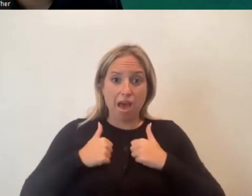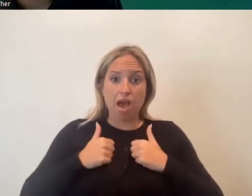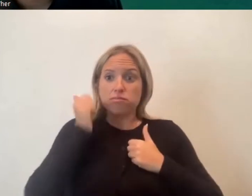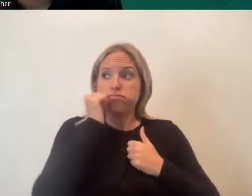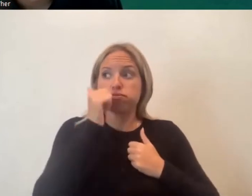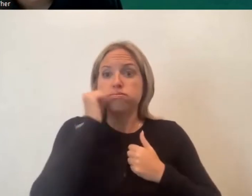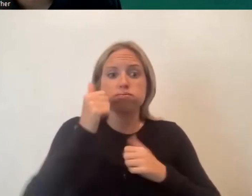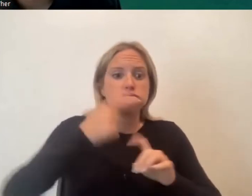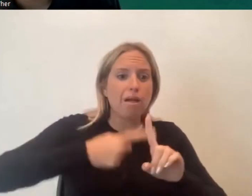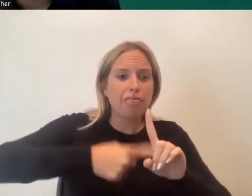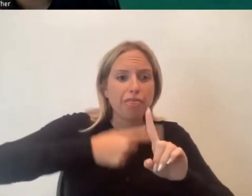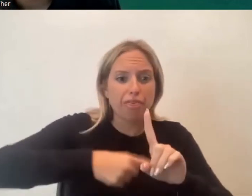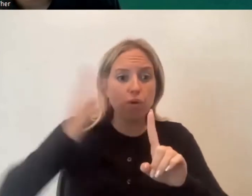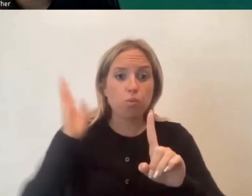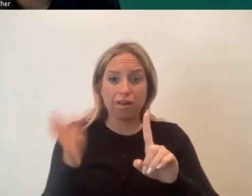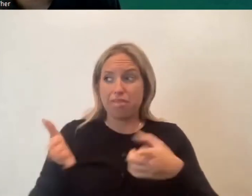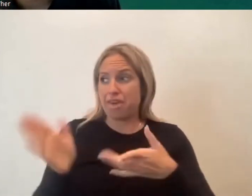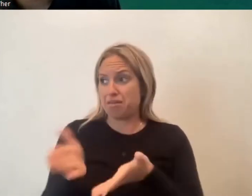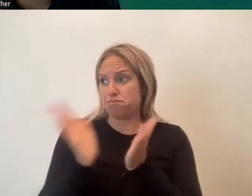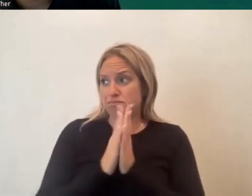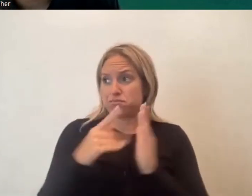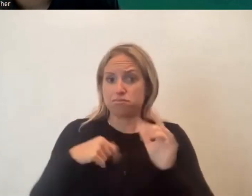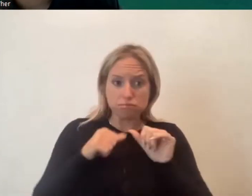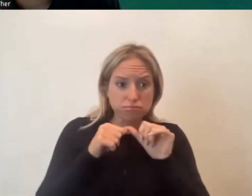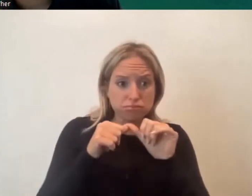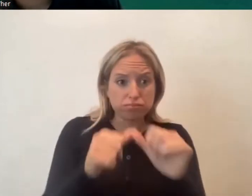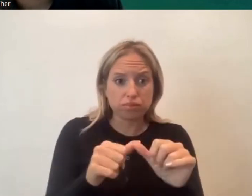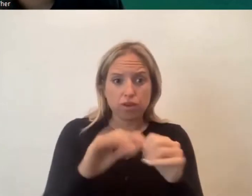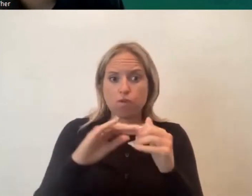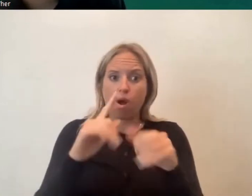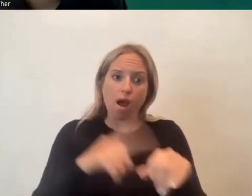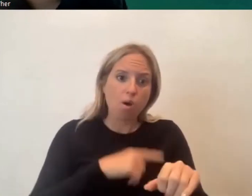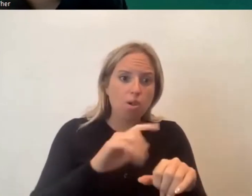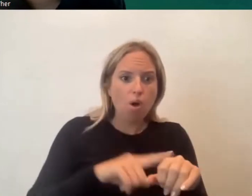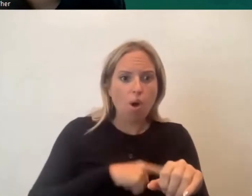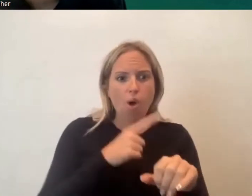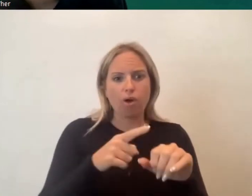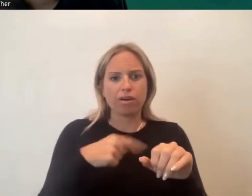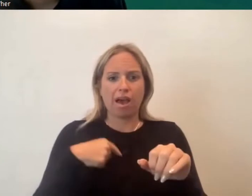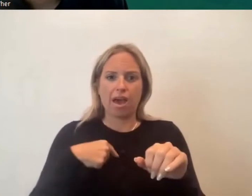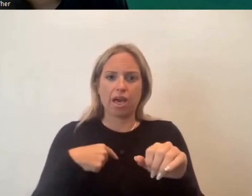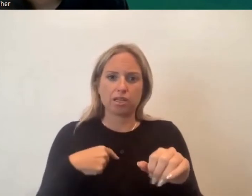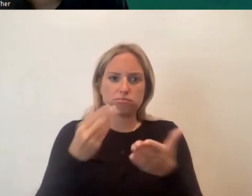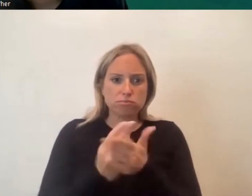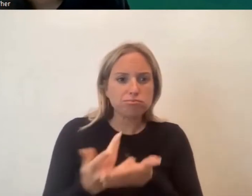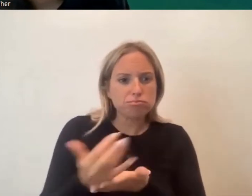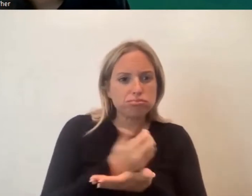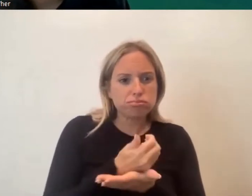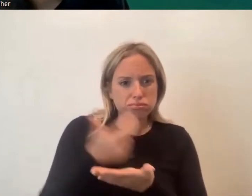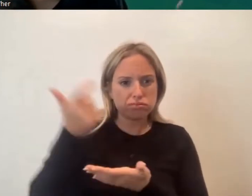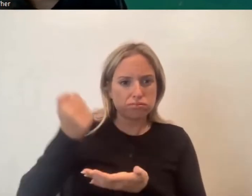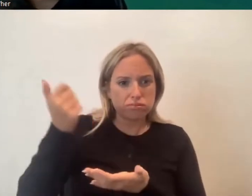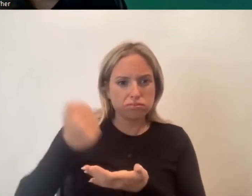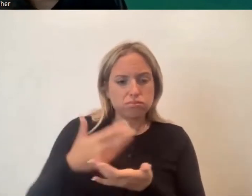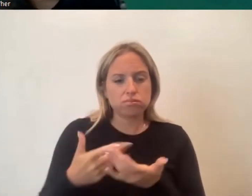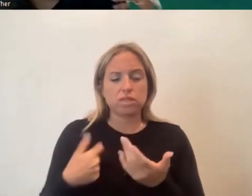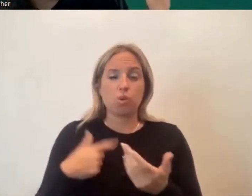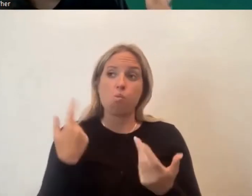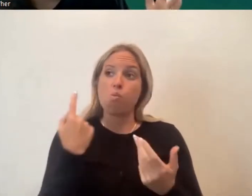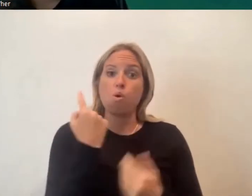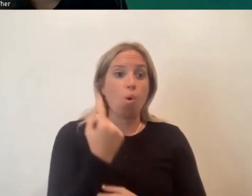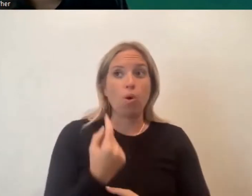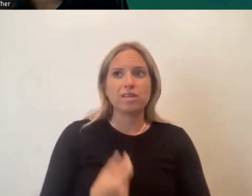long I'm receiving benefits or is it like one is done, it's over and that's it?